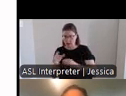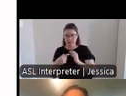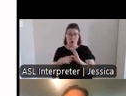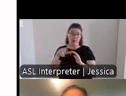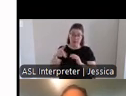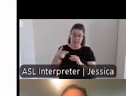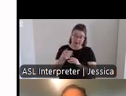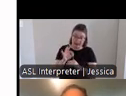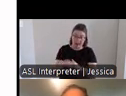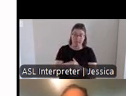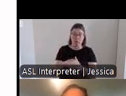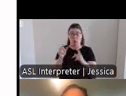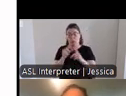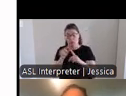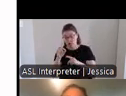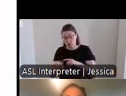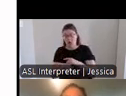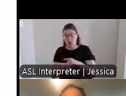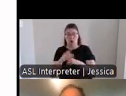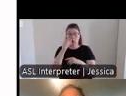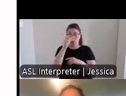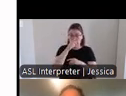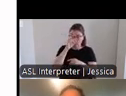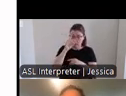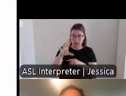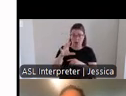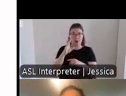or Word documents, or Google documents, that they wanted everybody to have